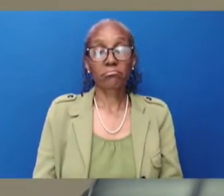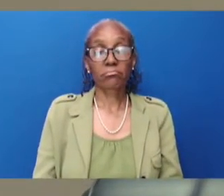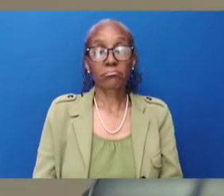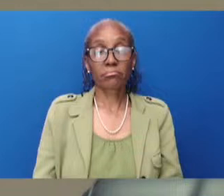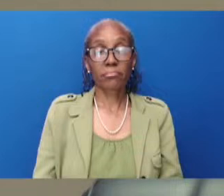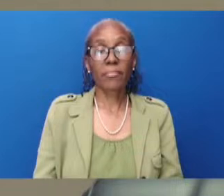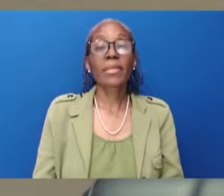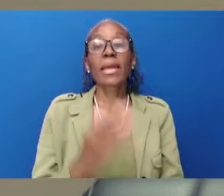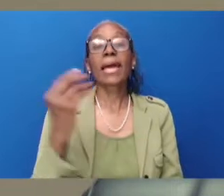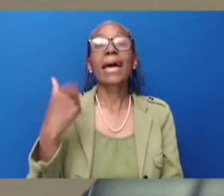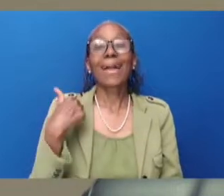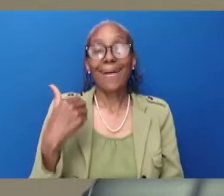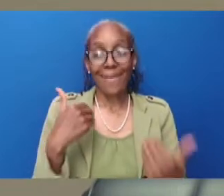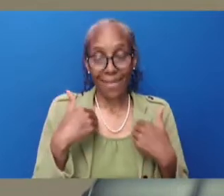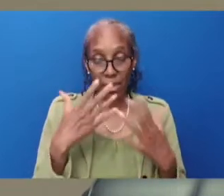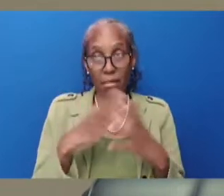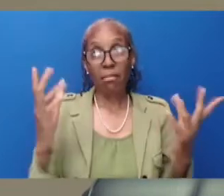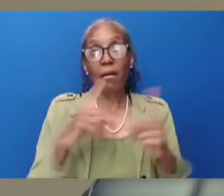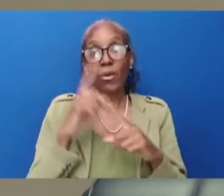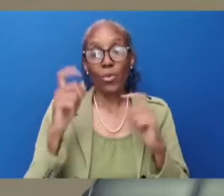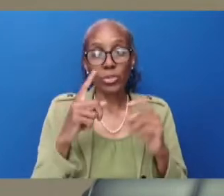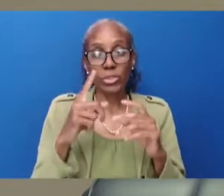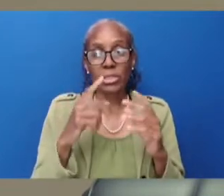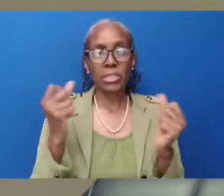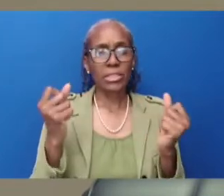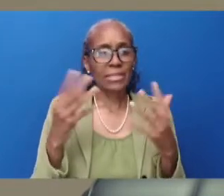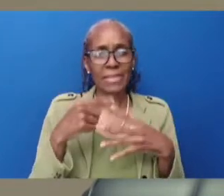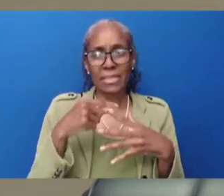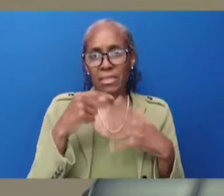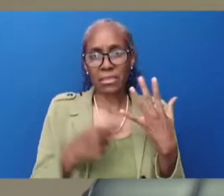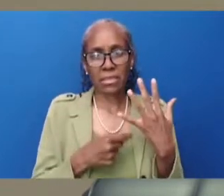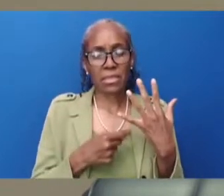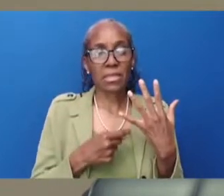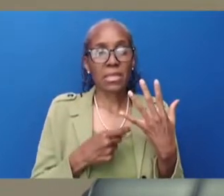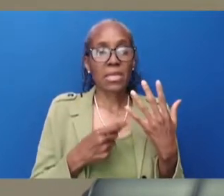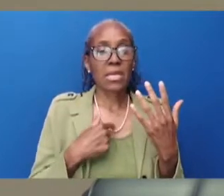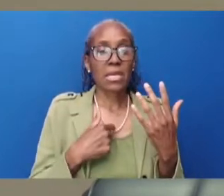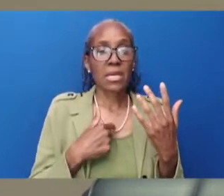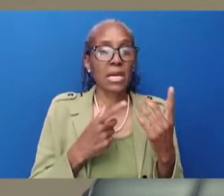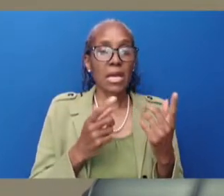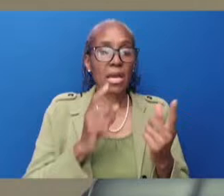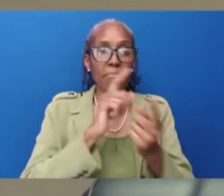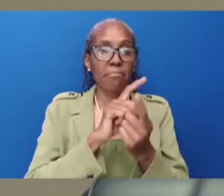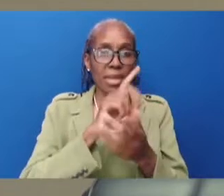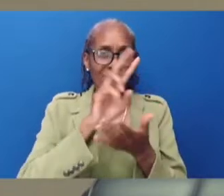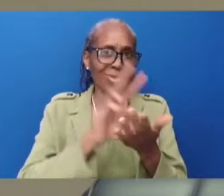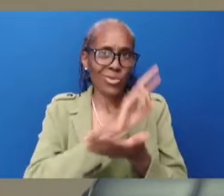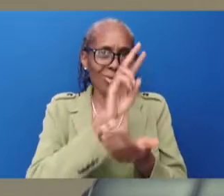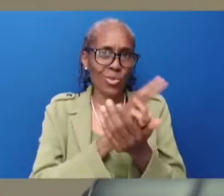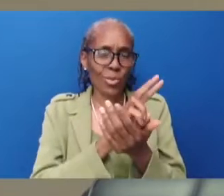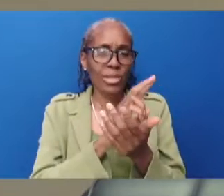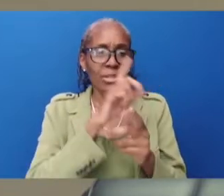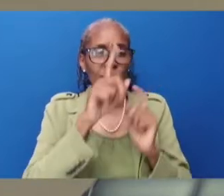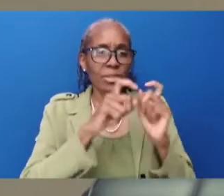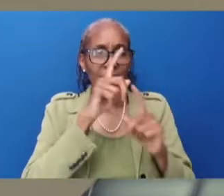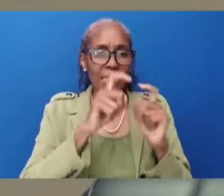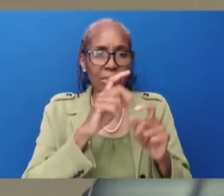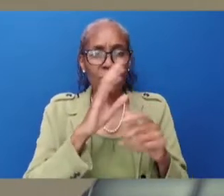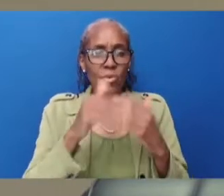OKAY. AND I HAD A LOT OF QUESTIONS,